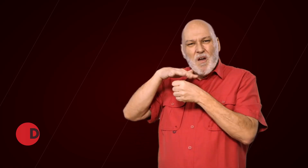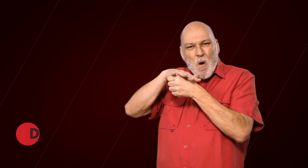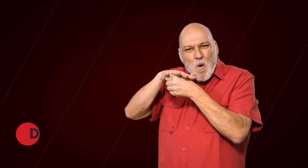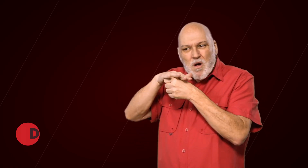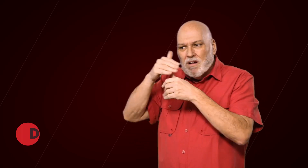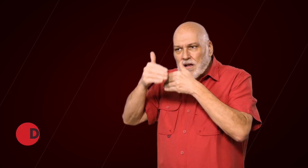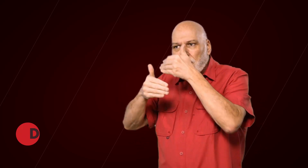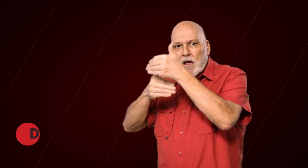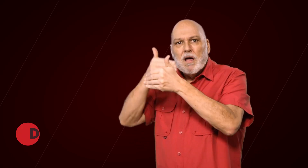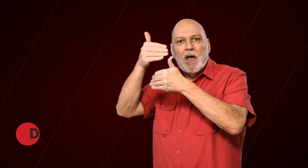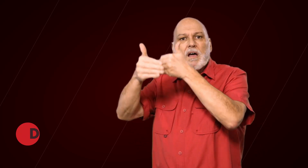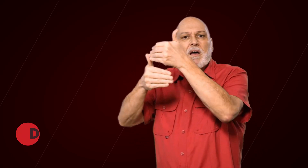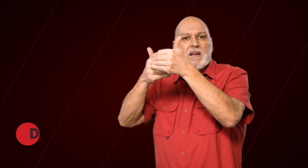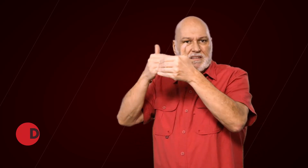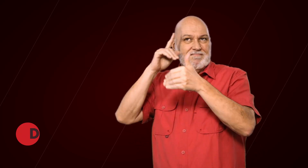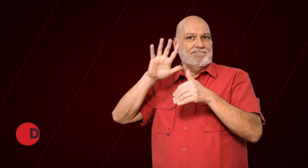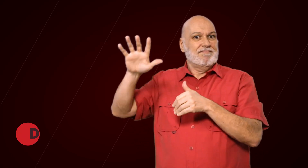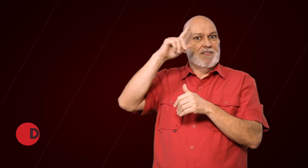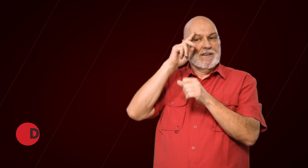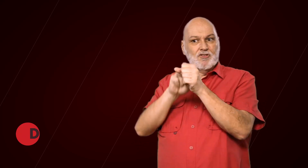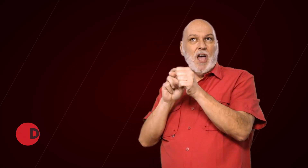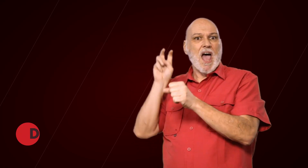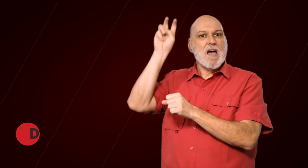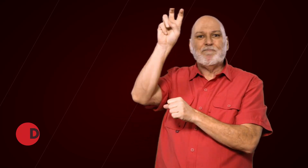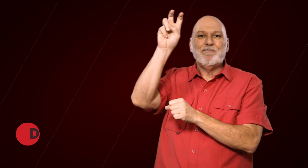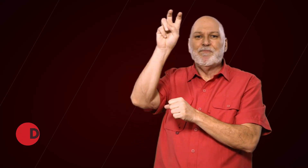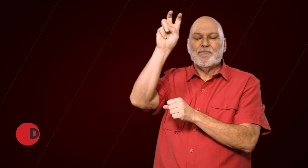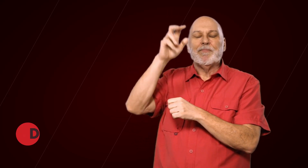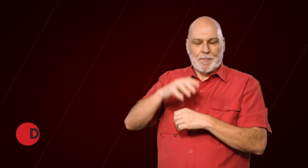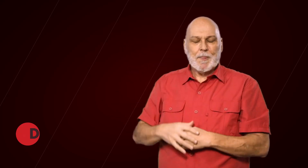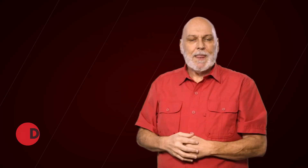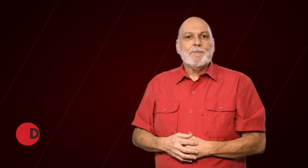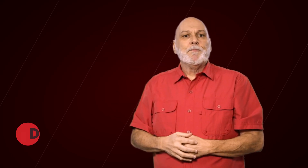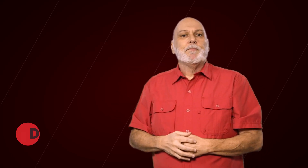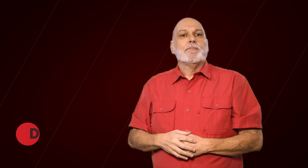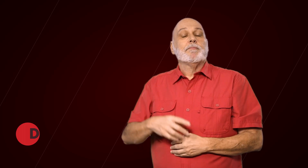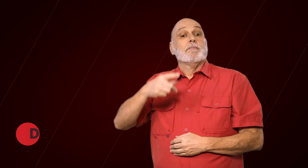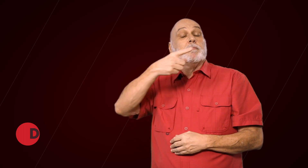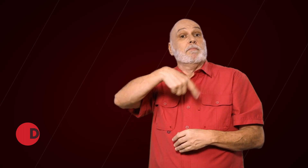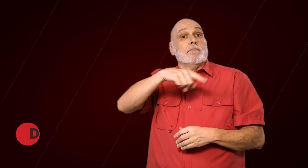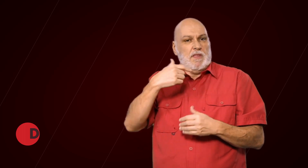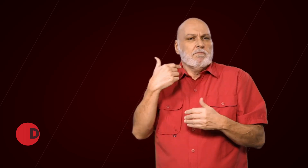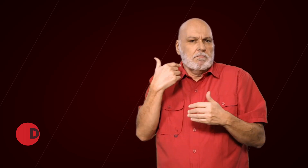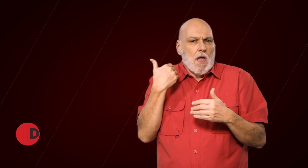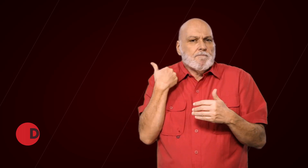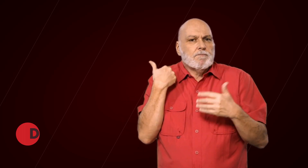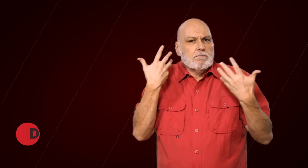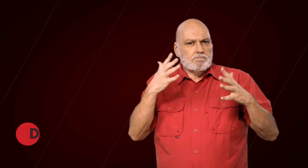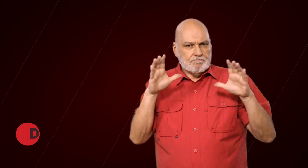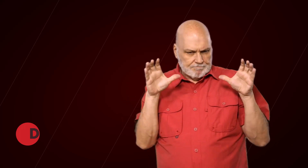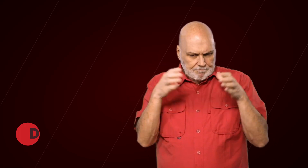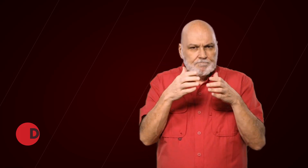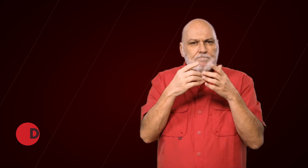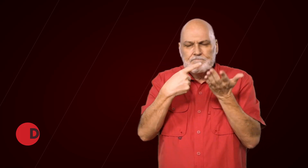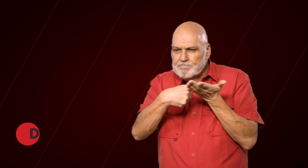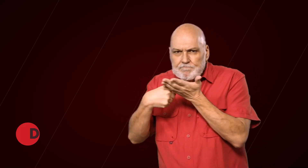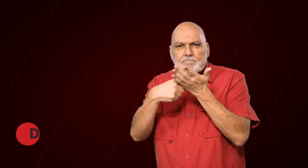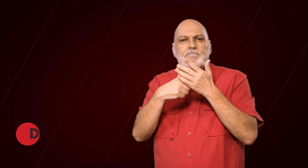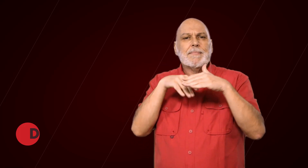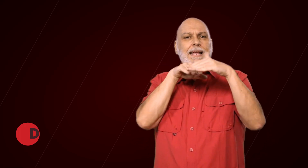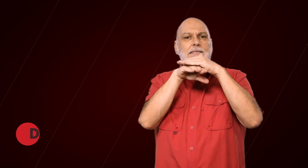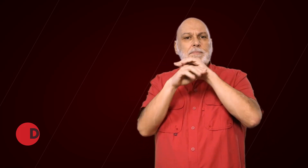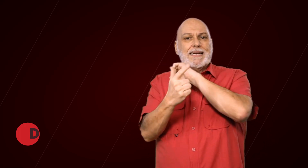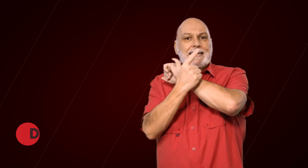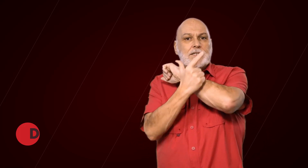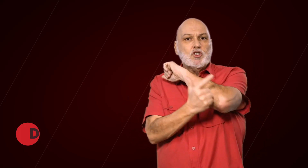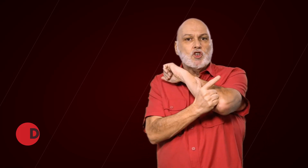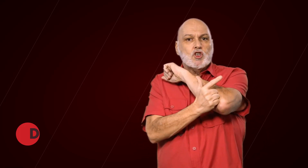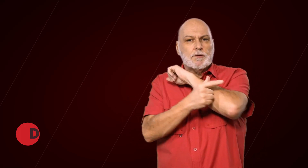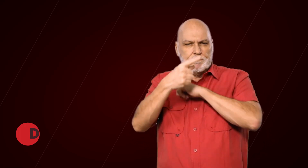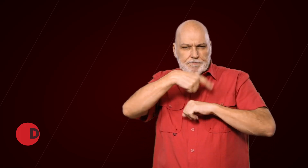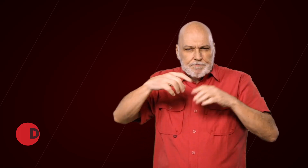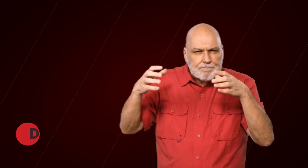Having this Accessibility Legislation would reinforce and